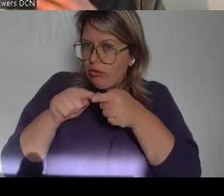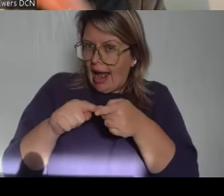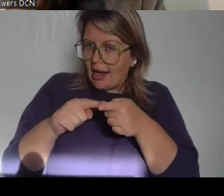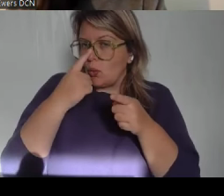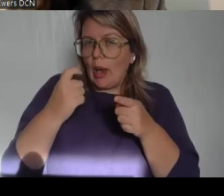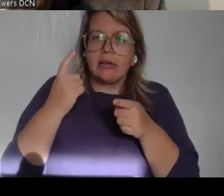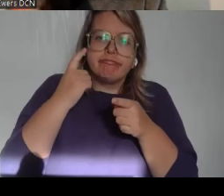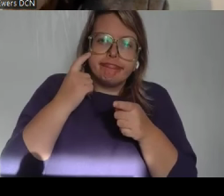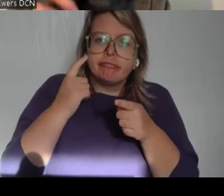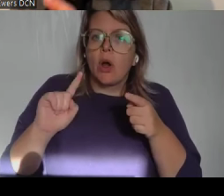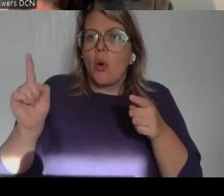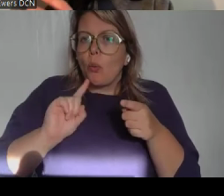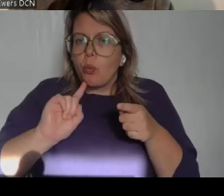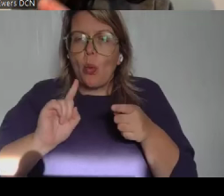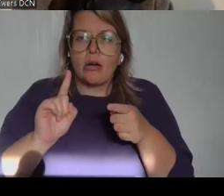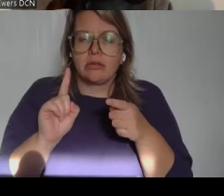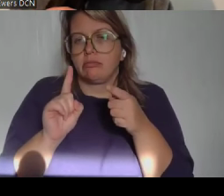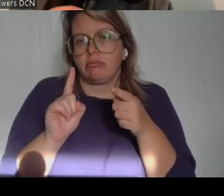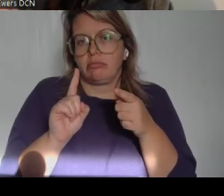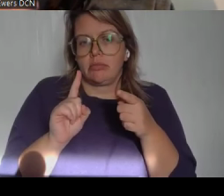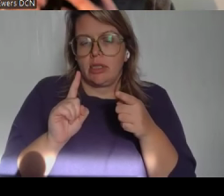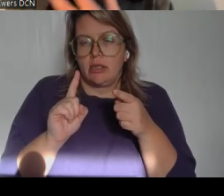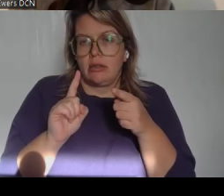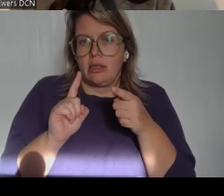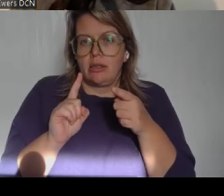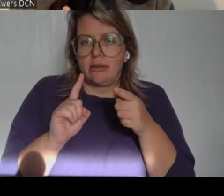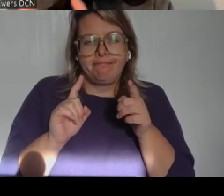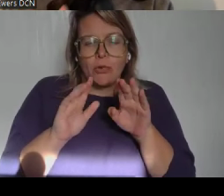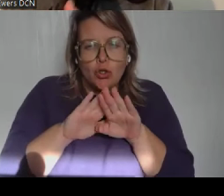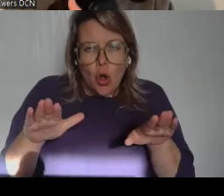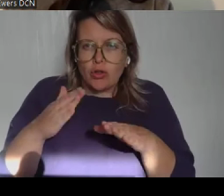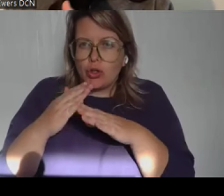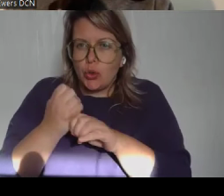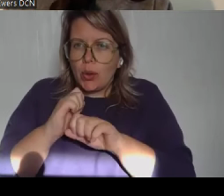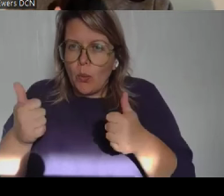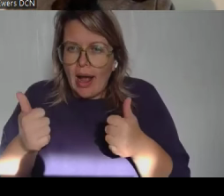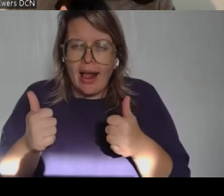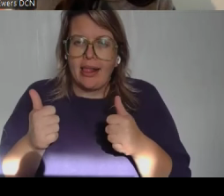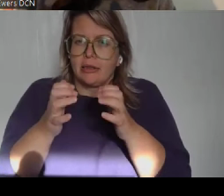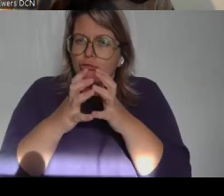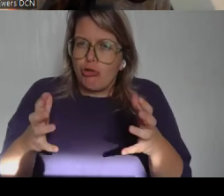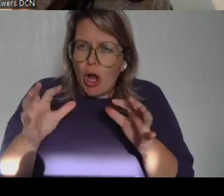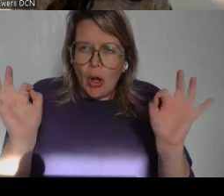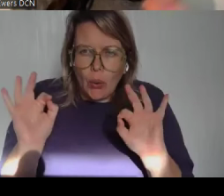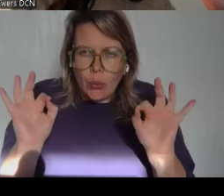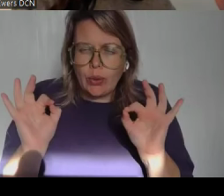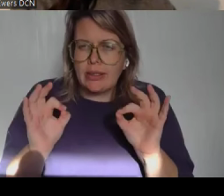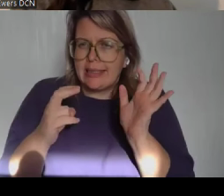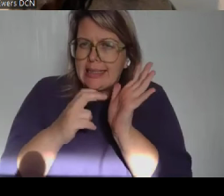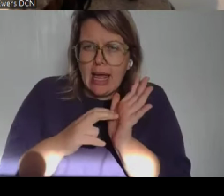those touch points, those places where it's not performing, you're not getting growth in terms of sign-ups and also,